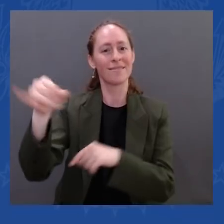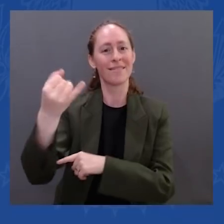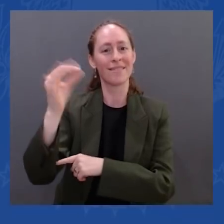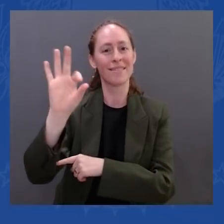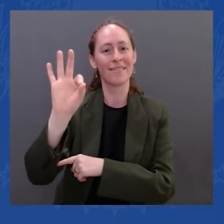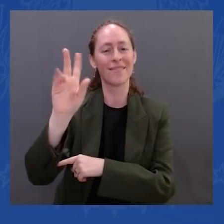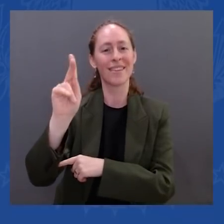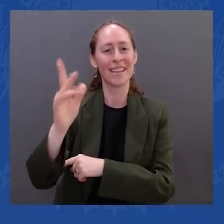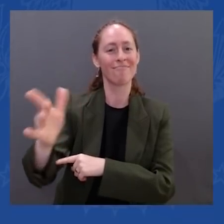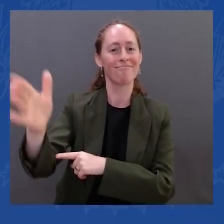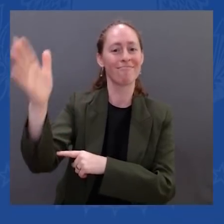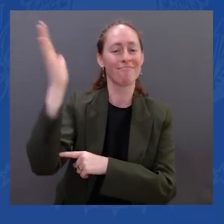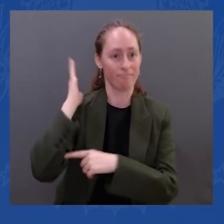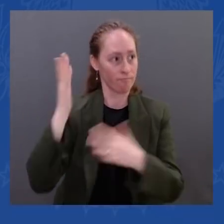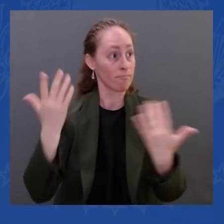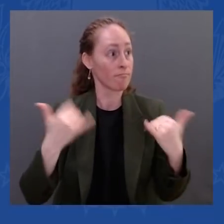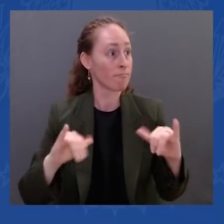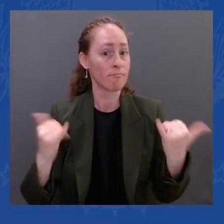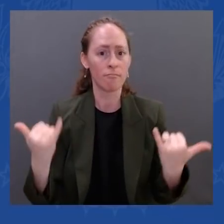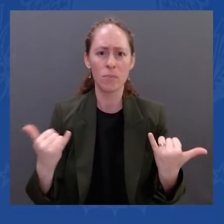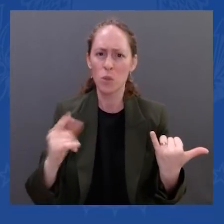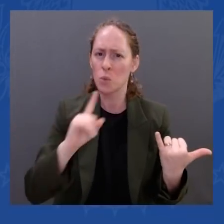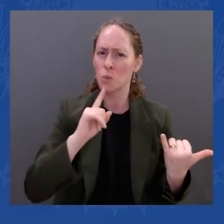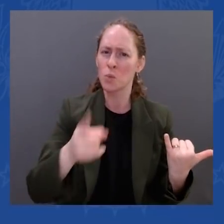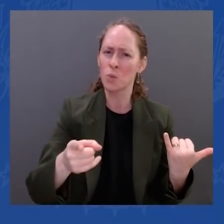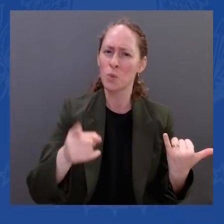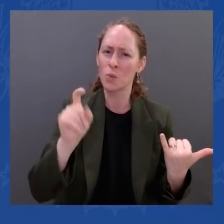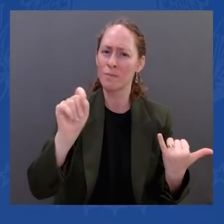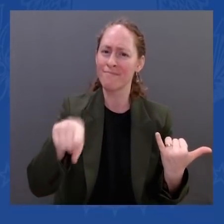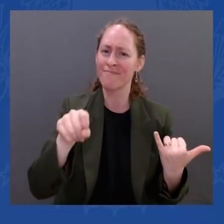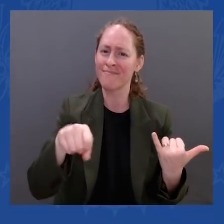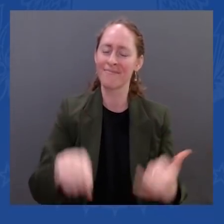I conveyed the importance of human resources development